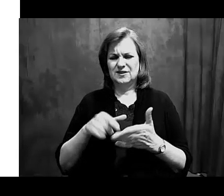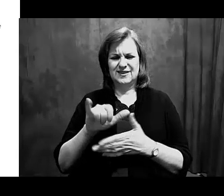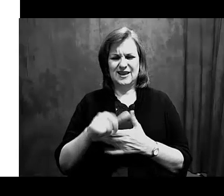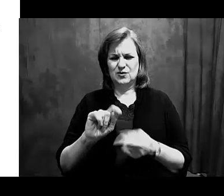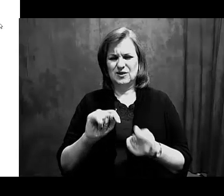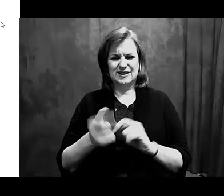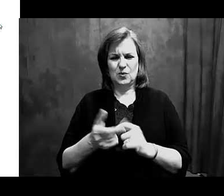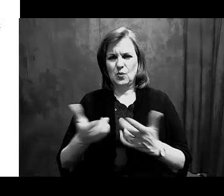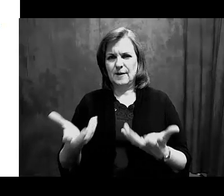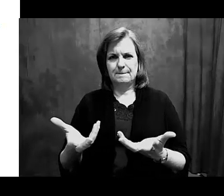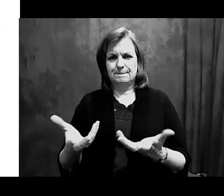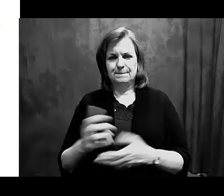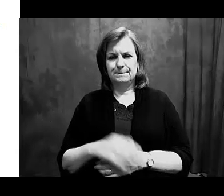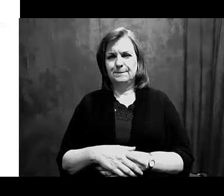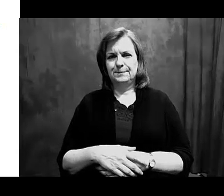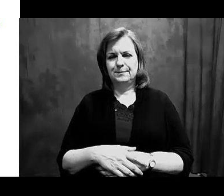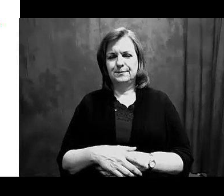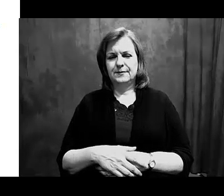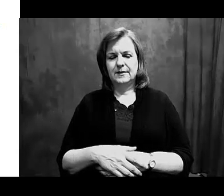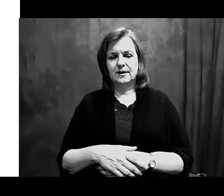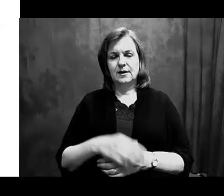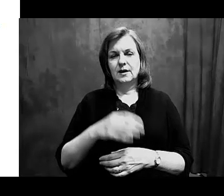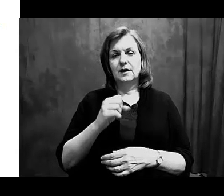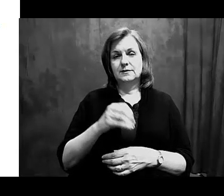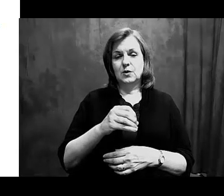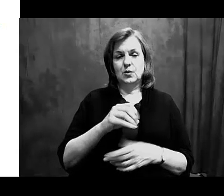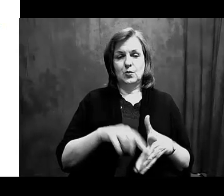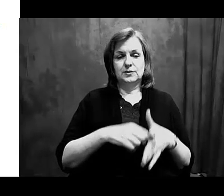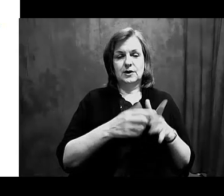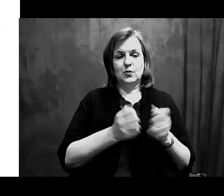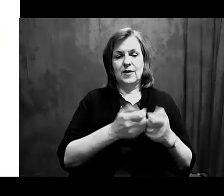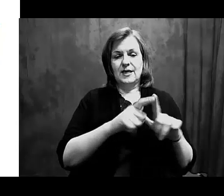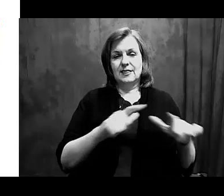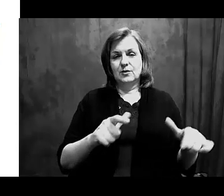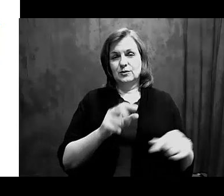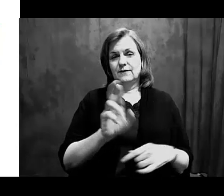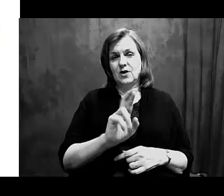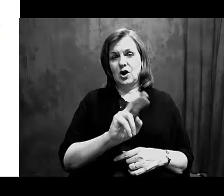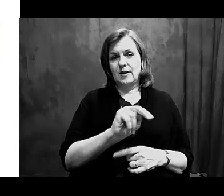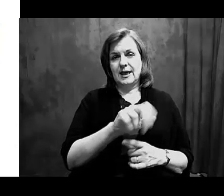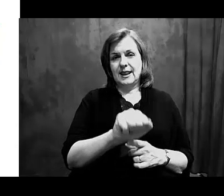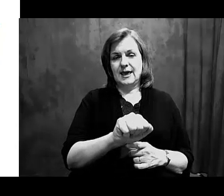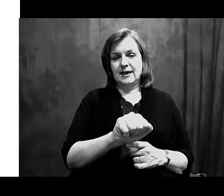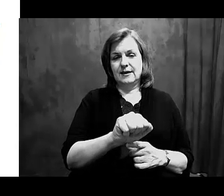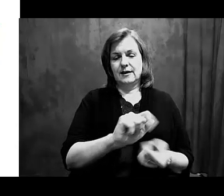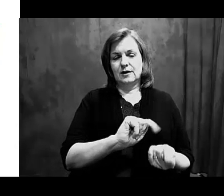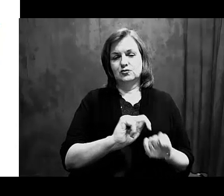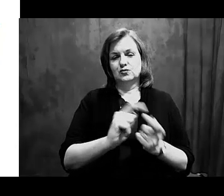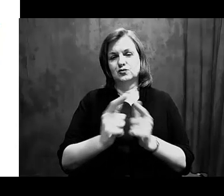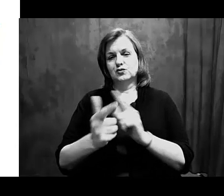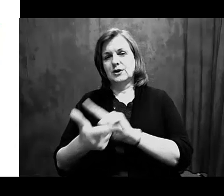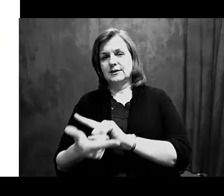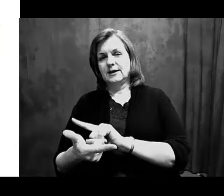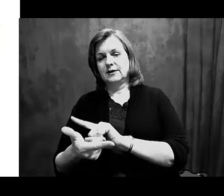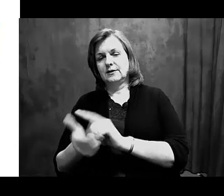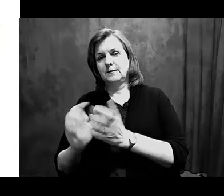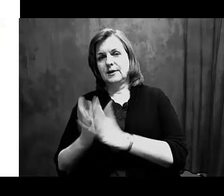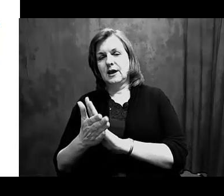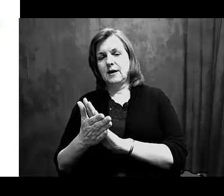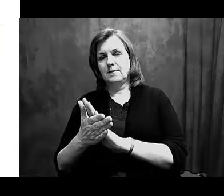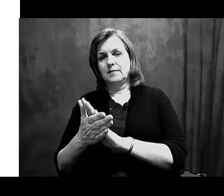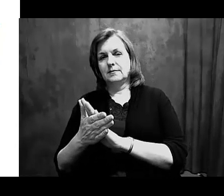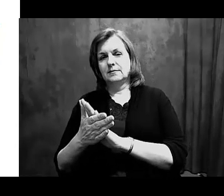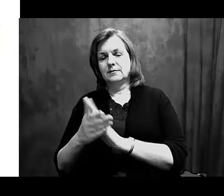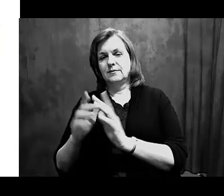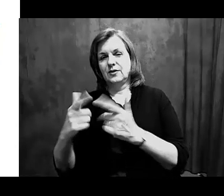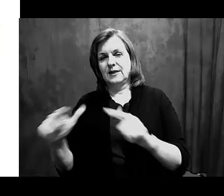so what's it translating?? its translating the language of RNA into the language of